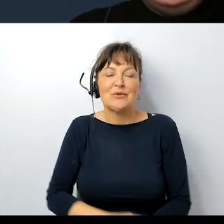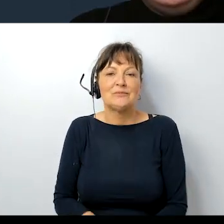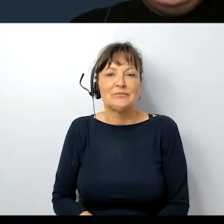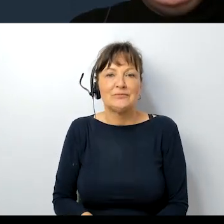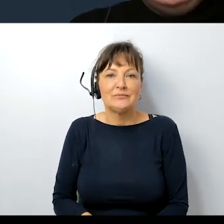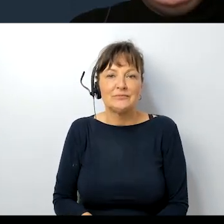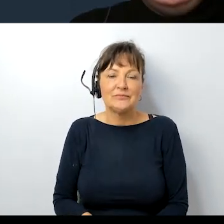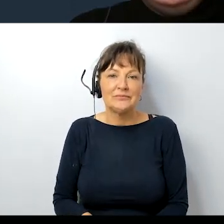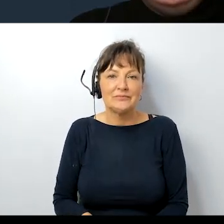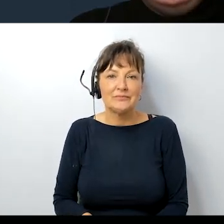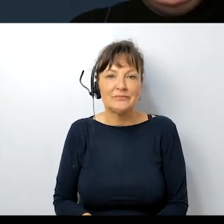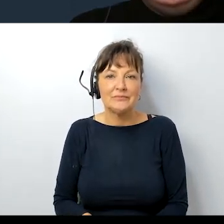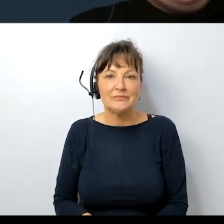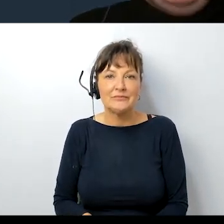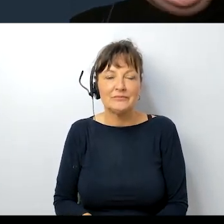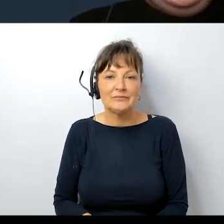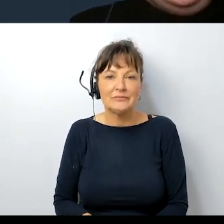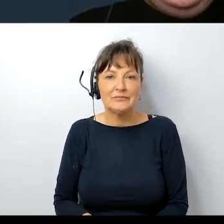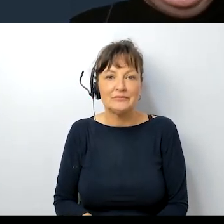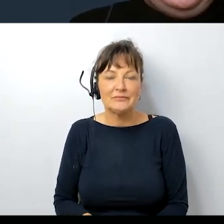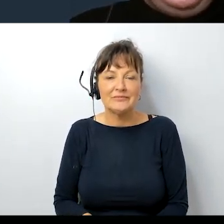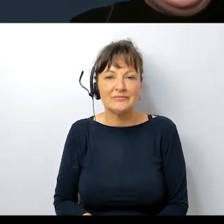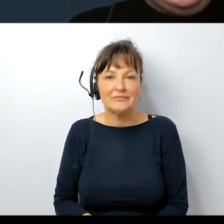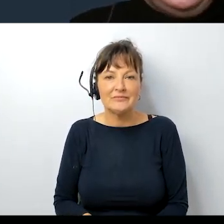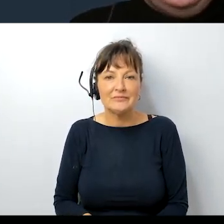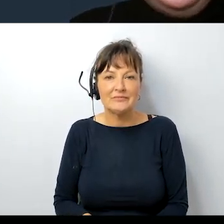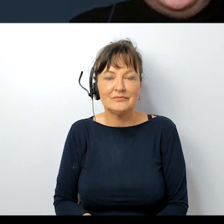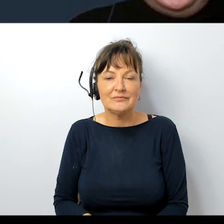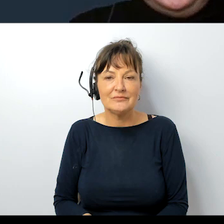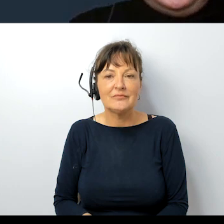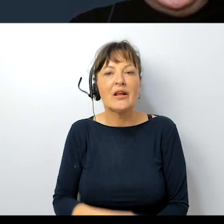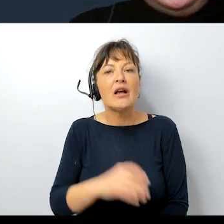Would you like one more then? I think we could do it. Let's do one more. Okay,